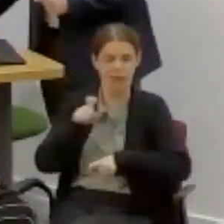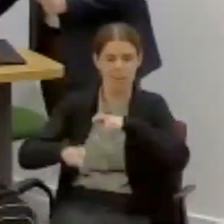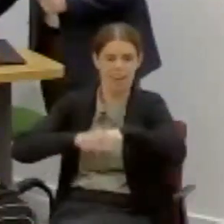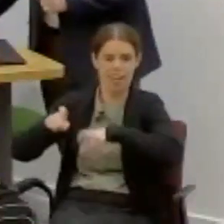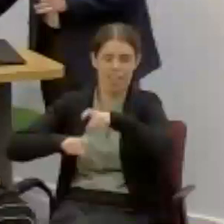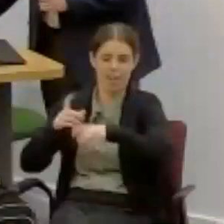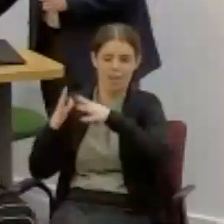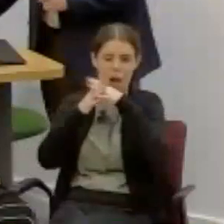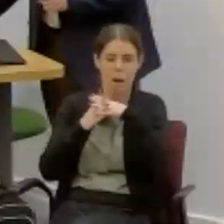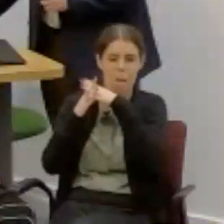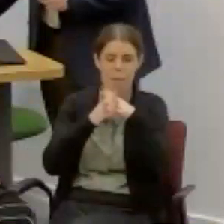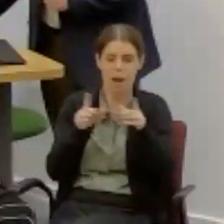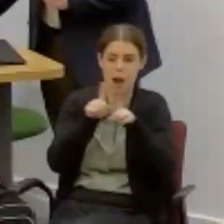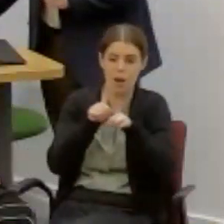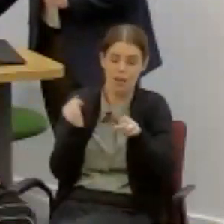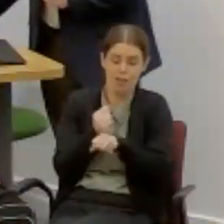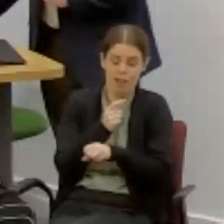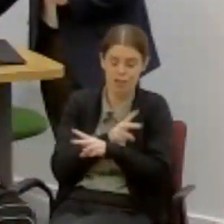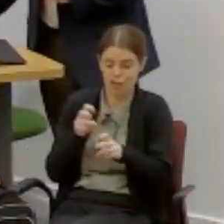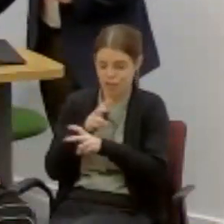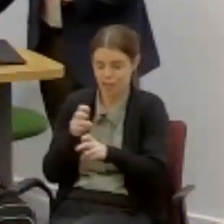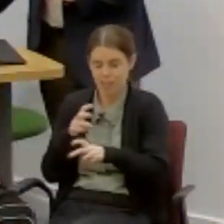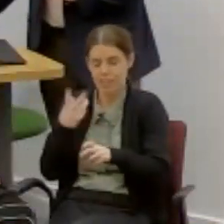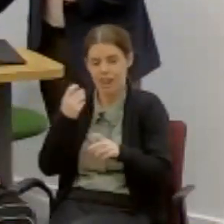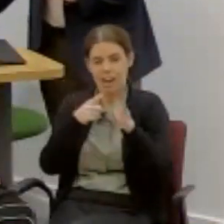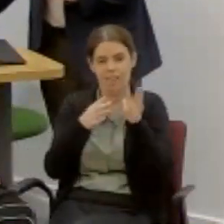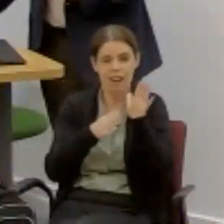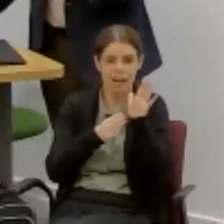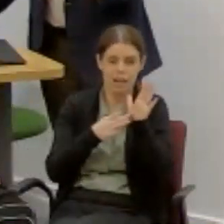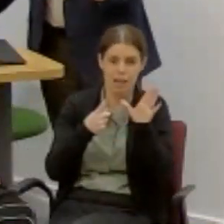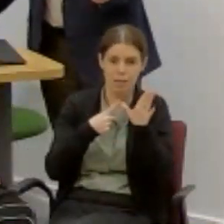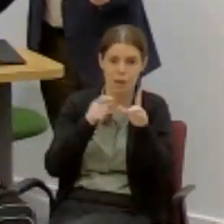She does some research as well and then, Emma, who it was a PHD. Student with us.